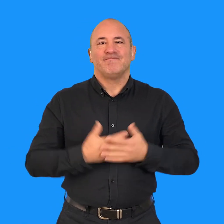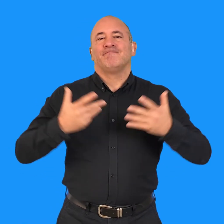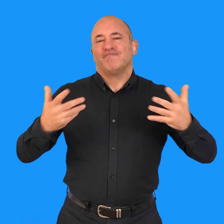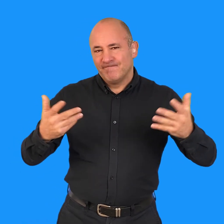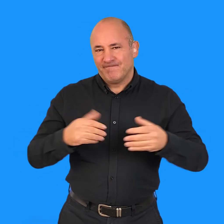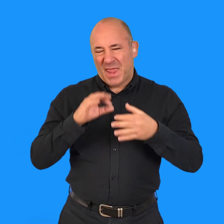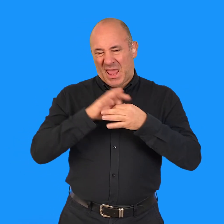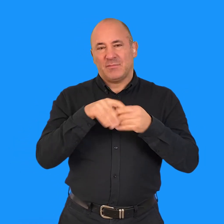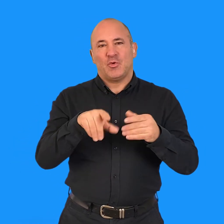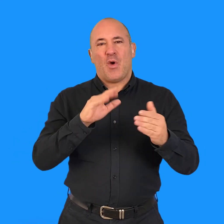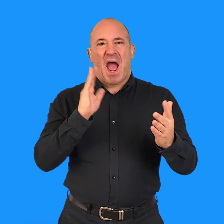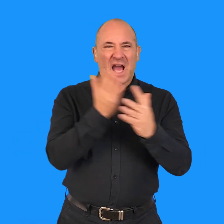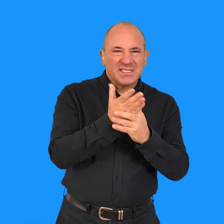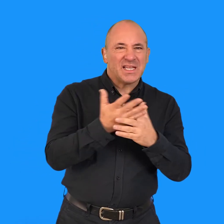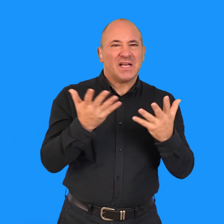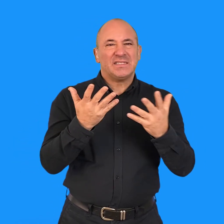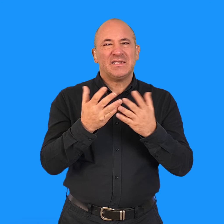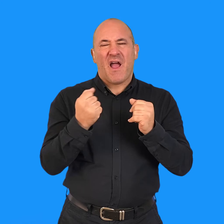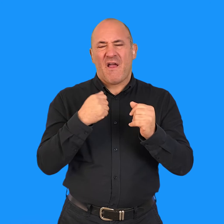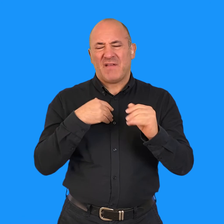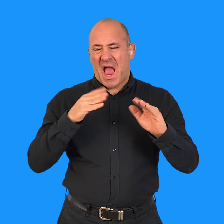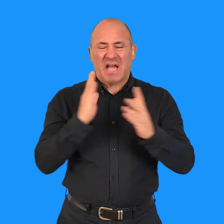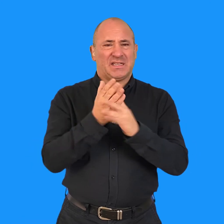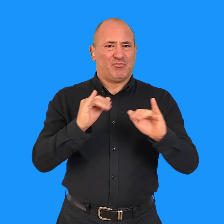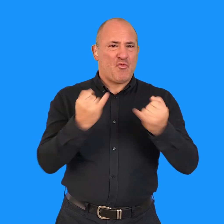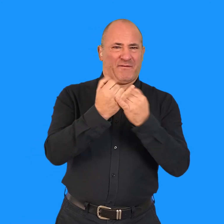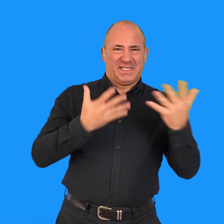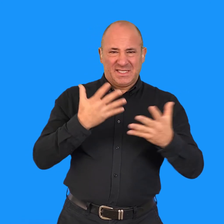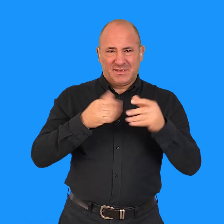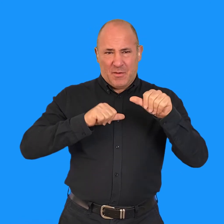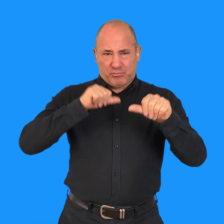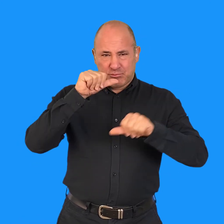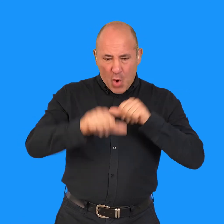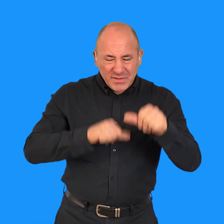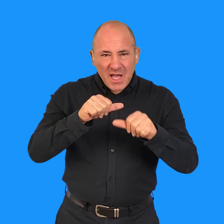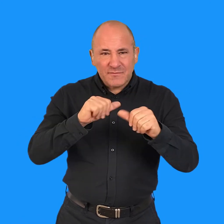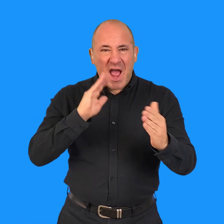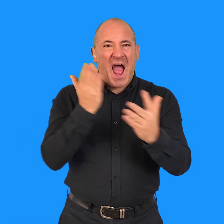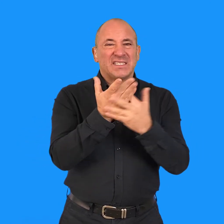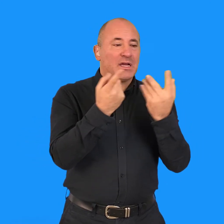So in terms of, I guess, access, and maybe conflicting access,